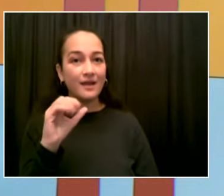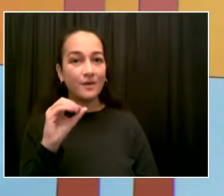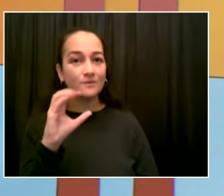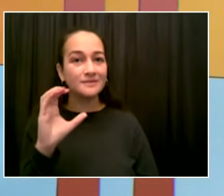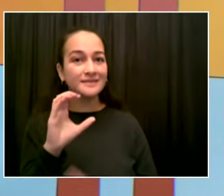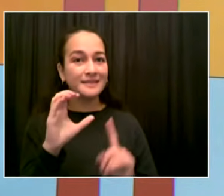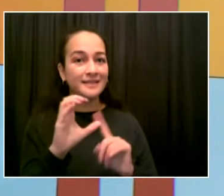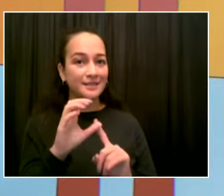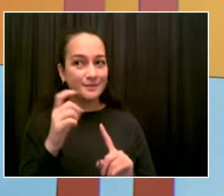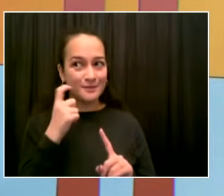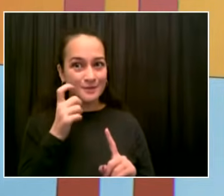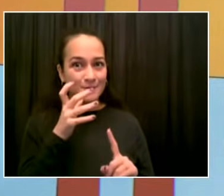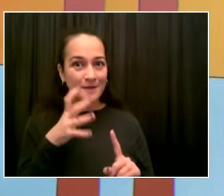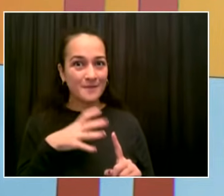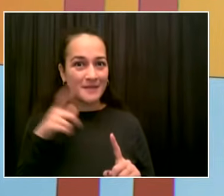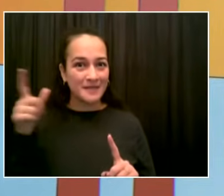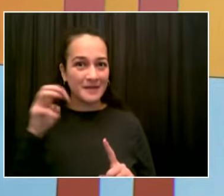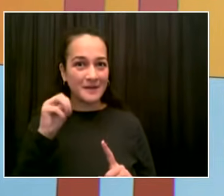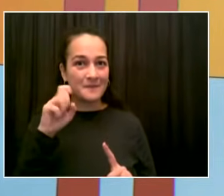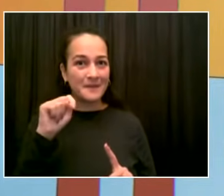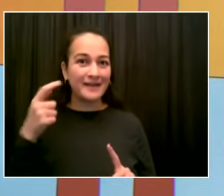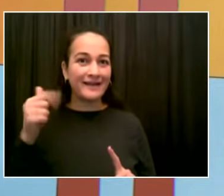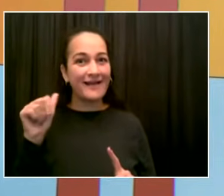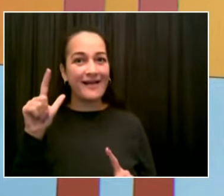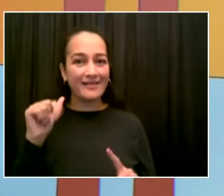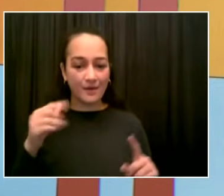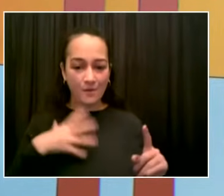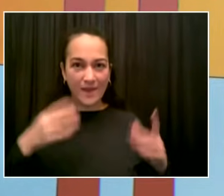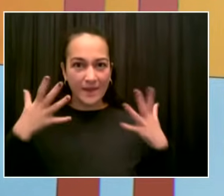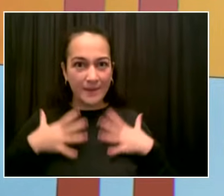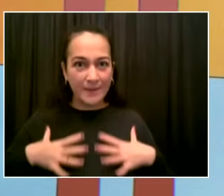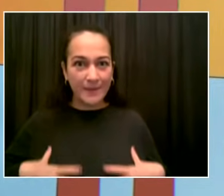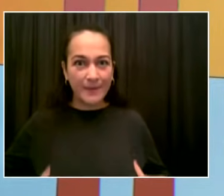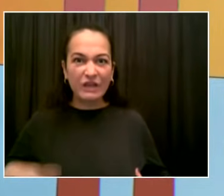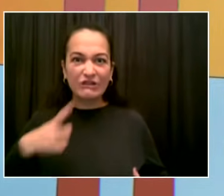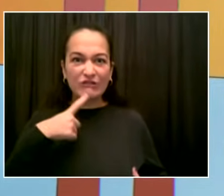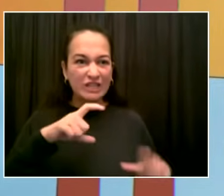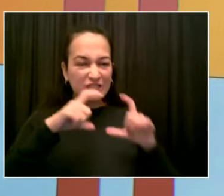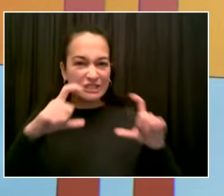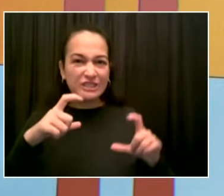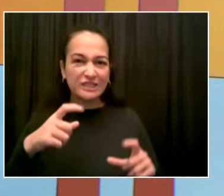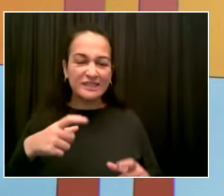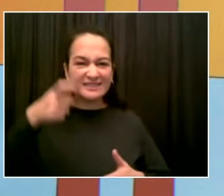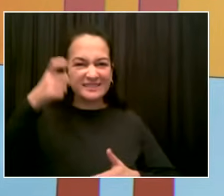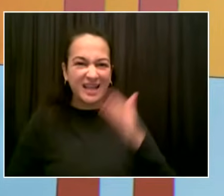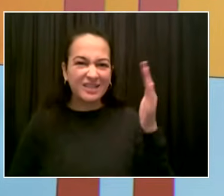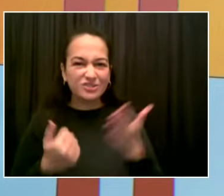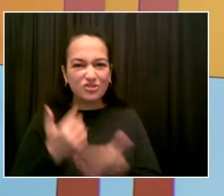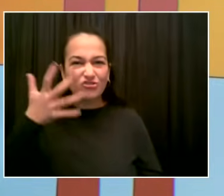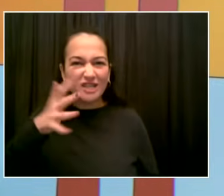SAY THAT YOU LIKED REPRESENTATIVE ALEXANDRIA OCASIO-CORTEZ'S DRAFT, BUT WHAT DO YOUIN THK OF